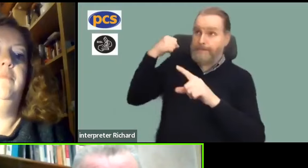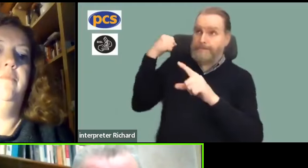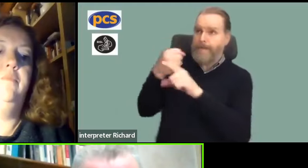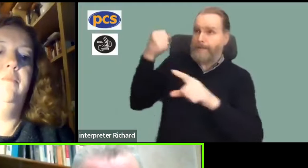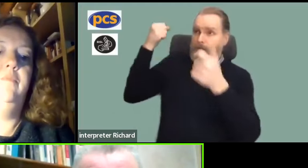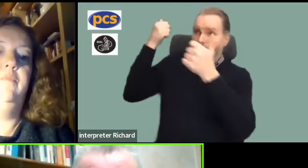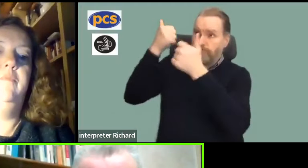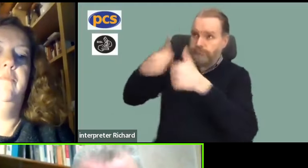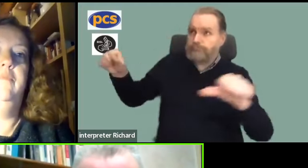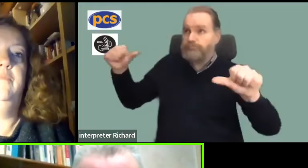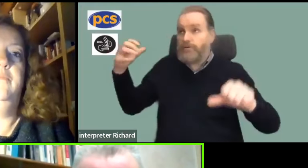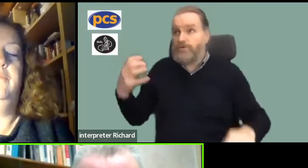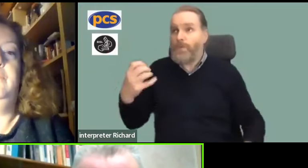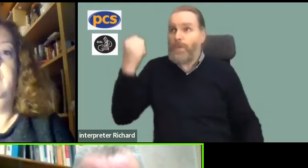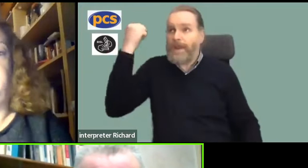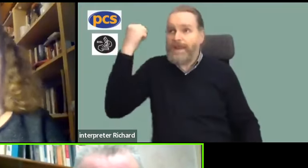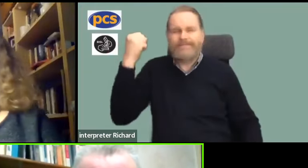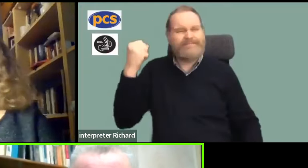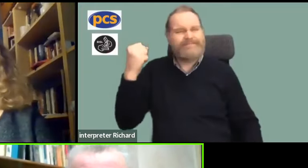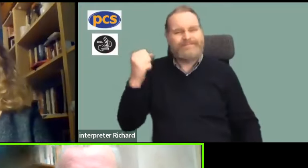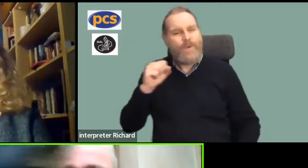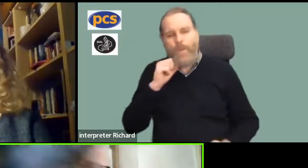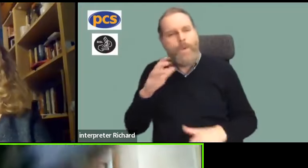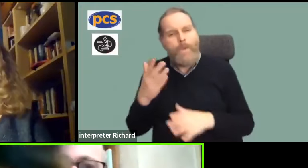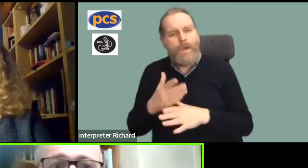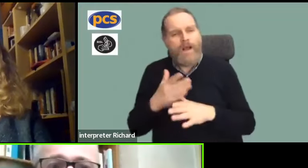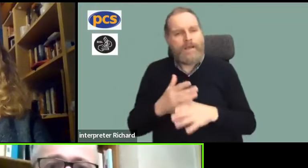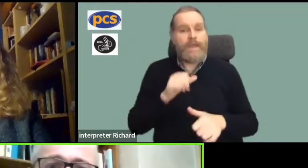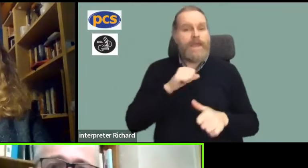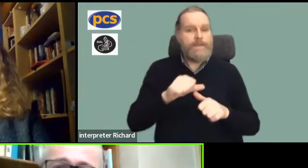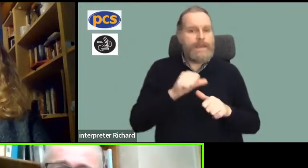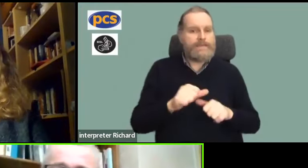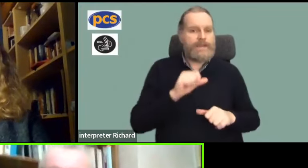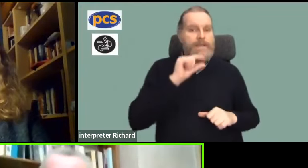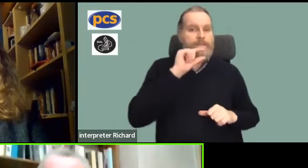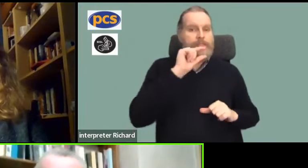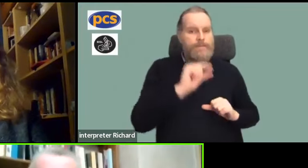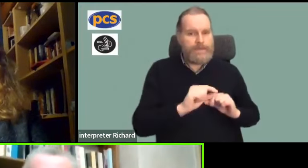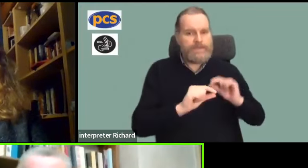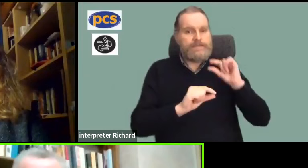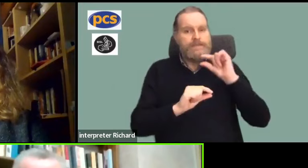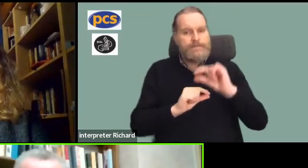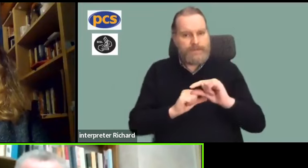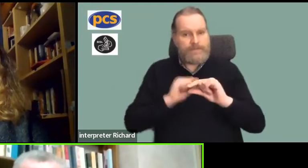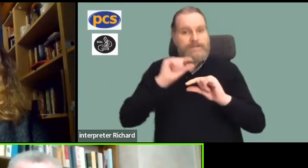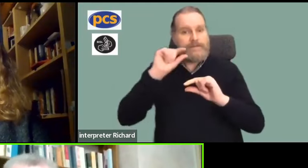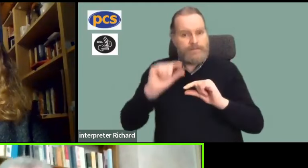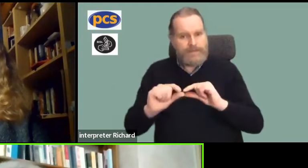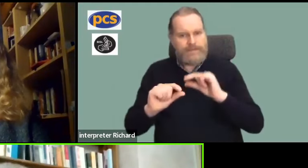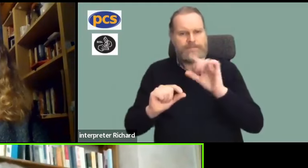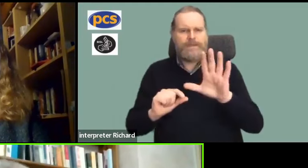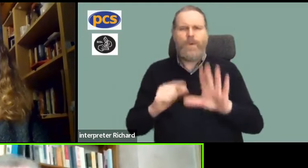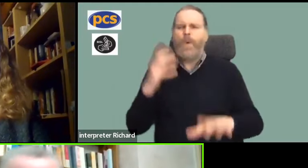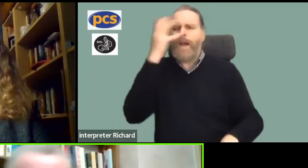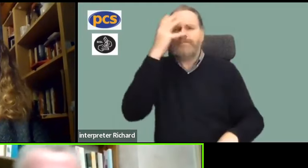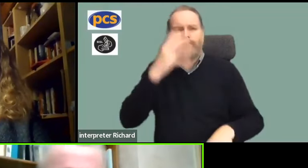blow ow. We, I think, ow. We, I think We, I think. we know is we can win, but it would have to to be by A. C to be by A series